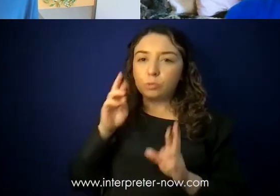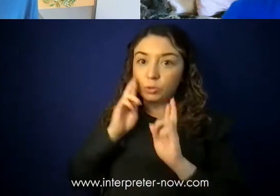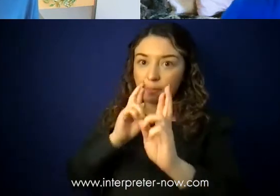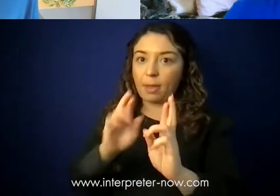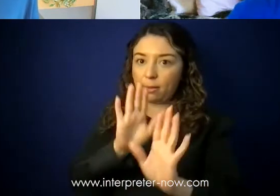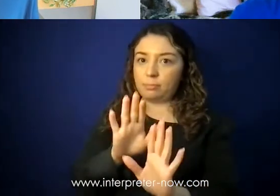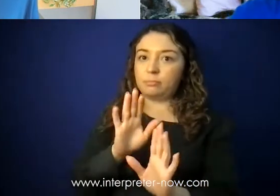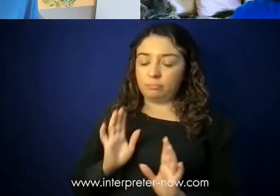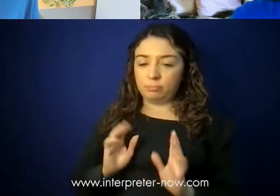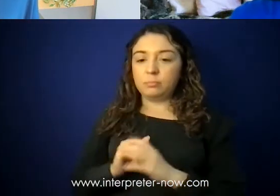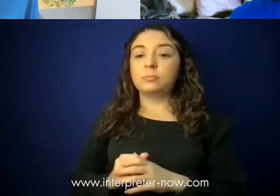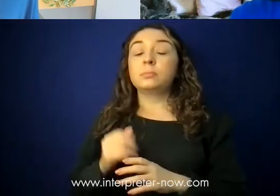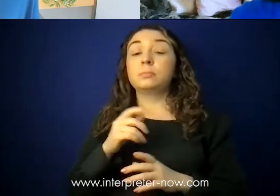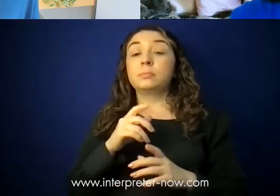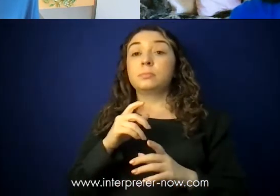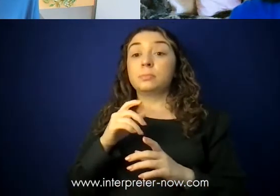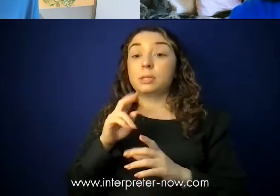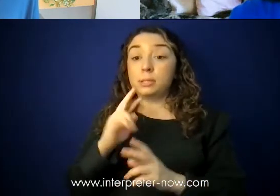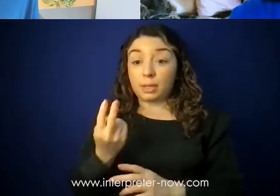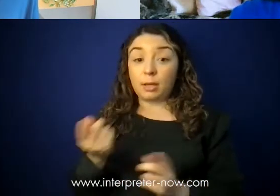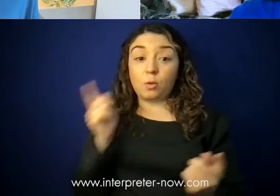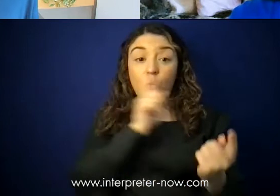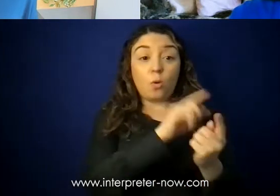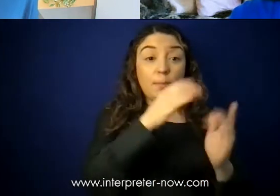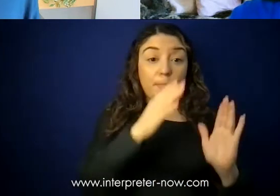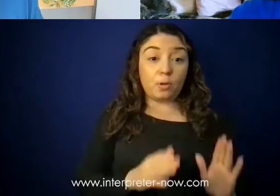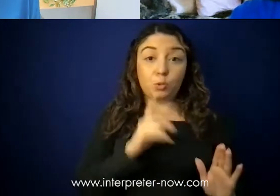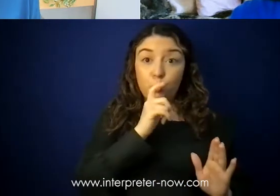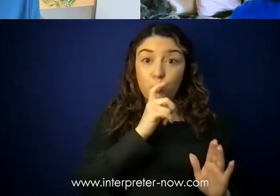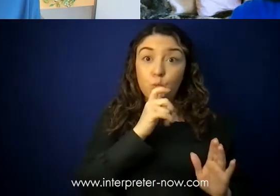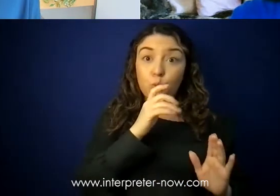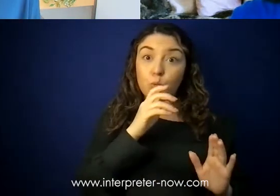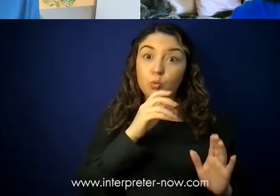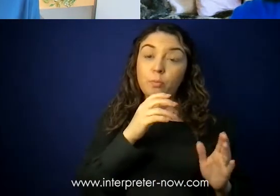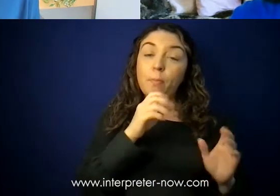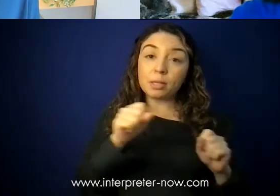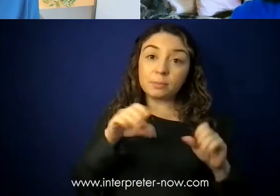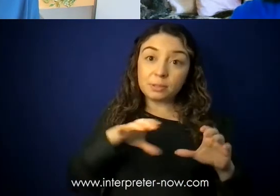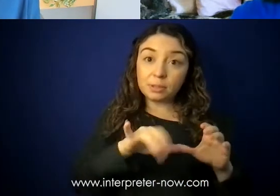Then I would of course go to the person who I feel engages in behavior that needs to be